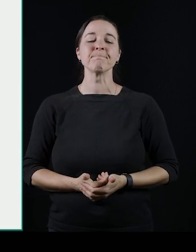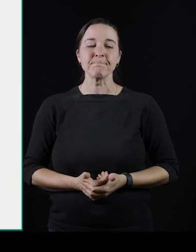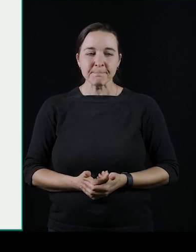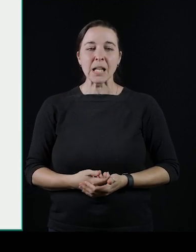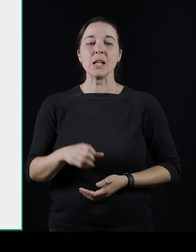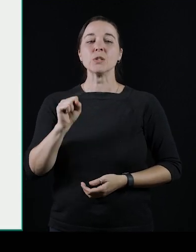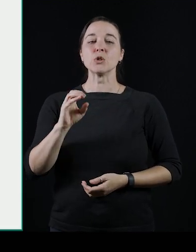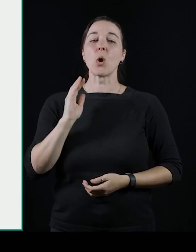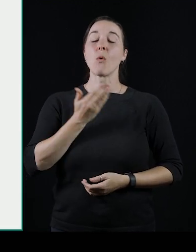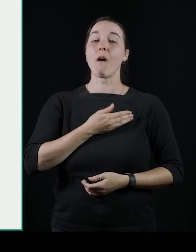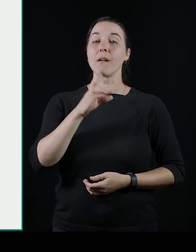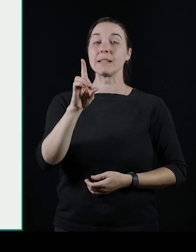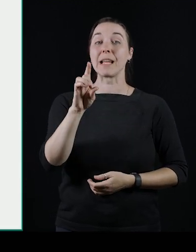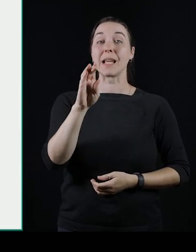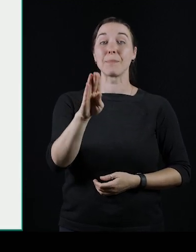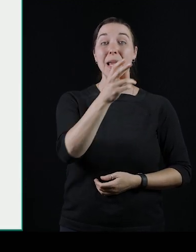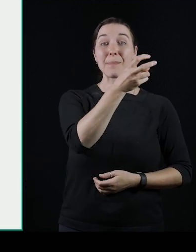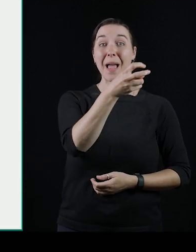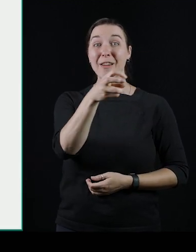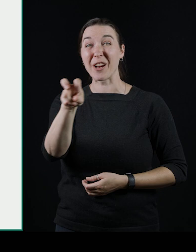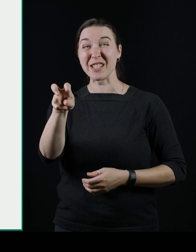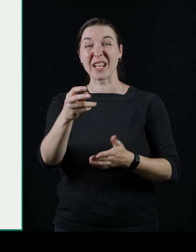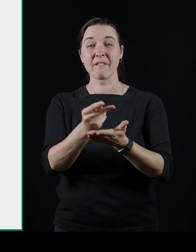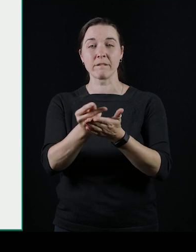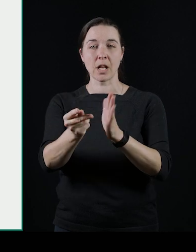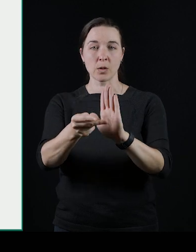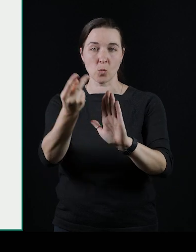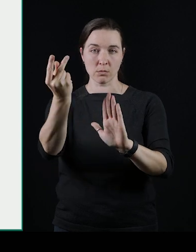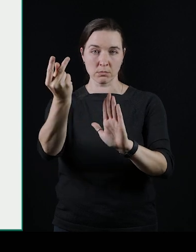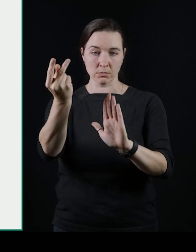So our DB migration failed twice.